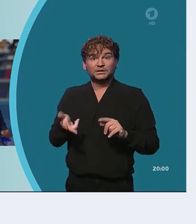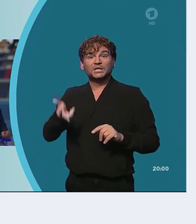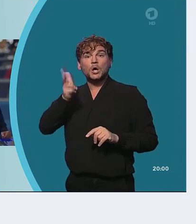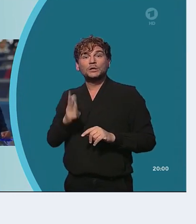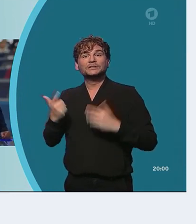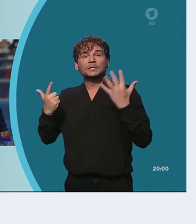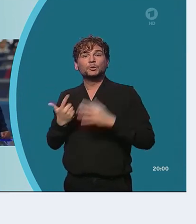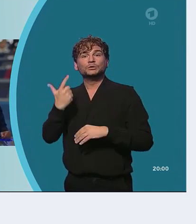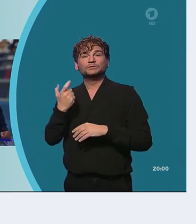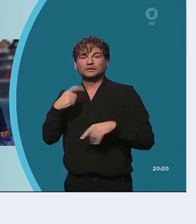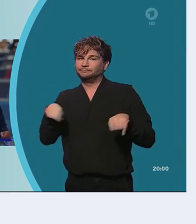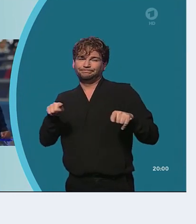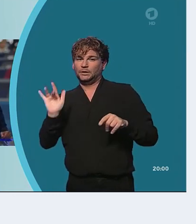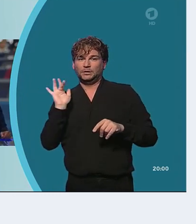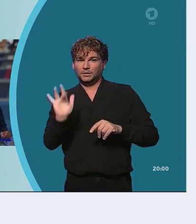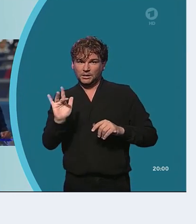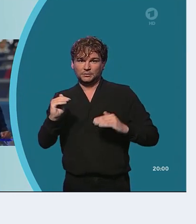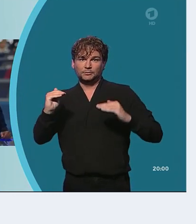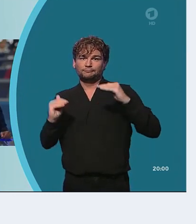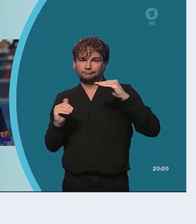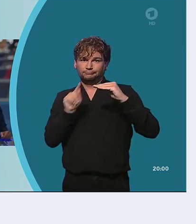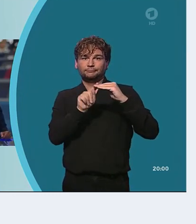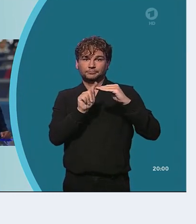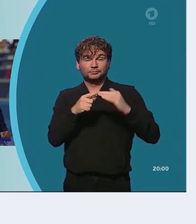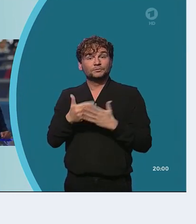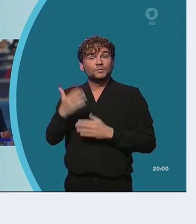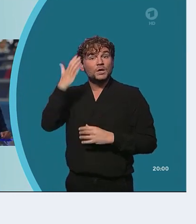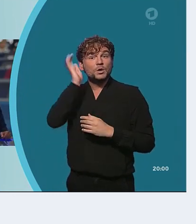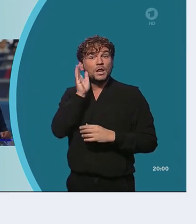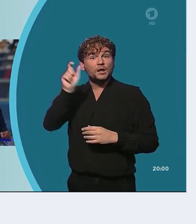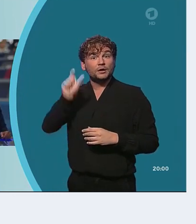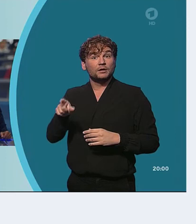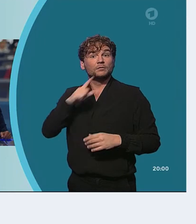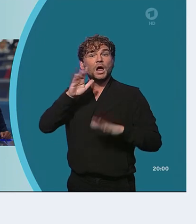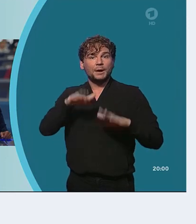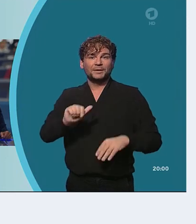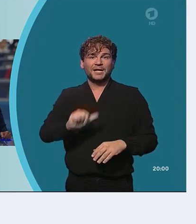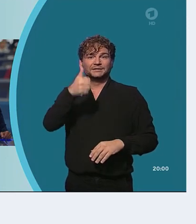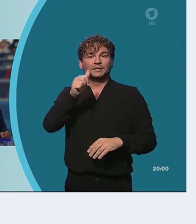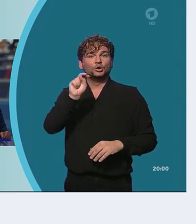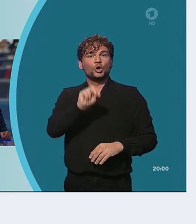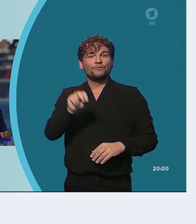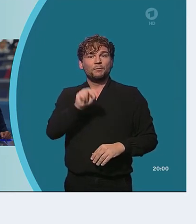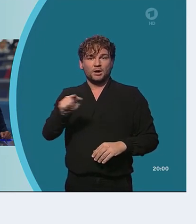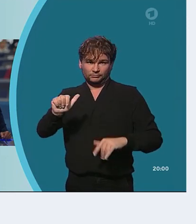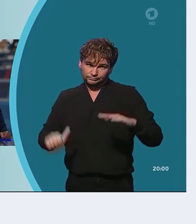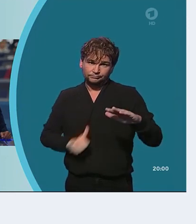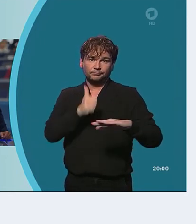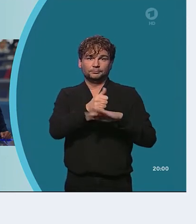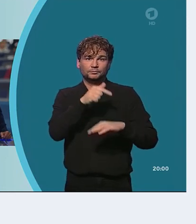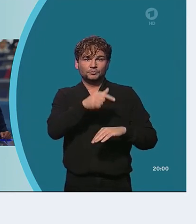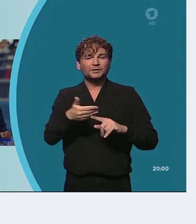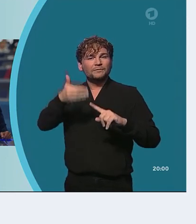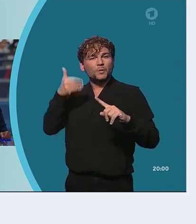and in the other part, the video is shown in a reduced size. As screen sizes for personal computers and TVs have